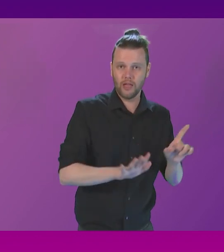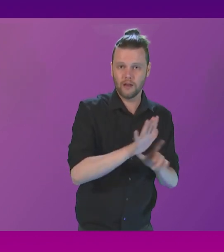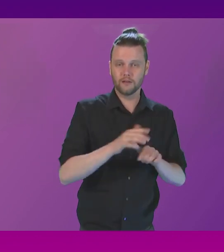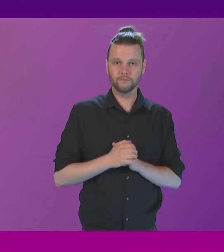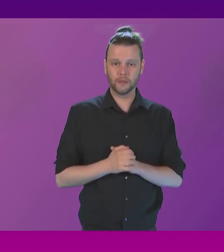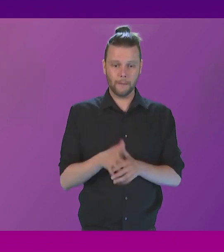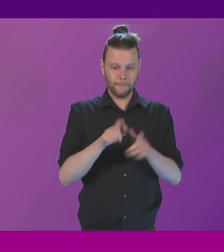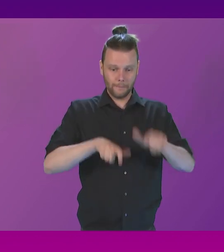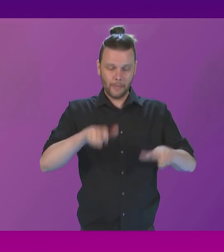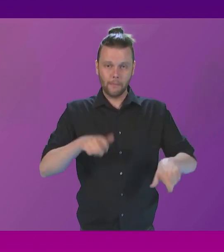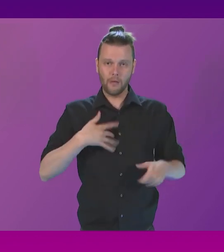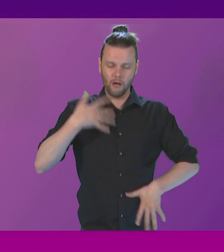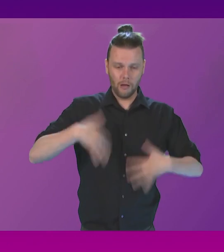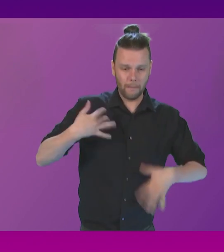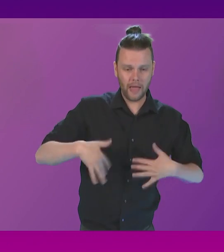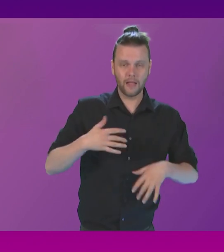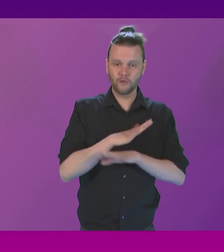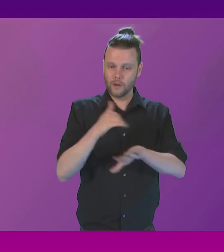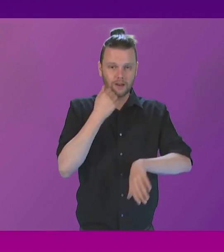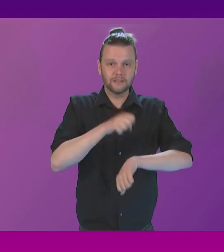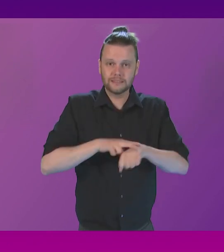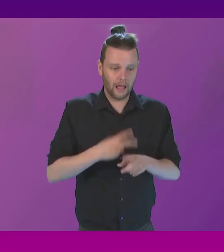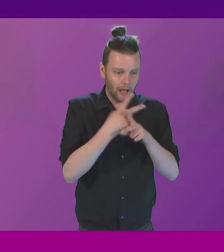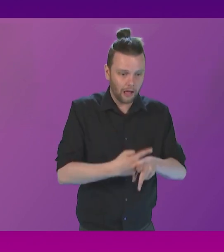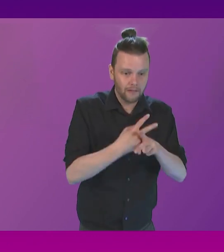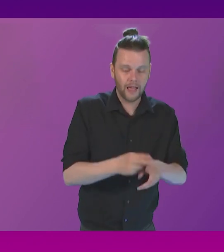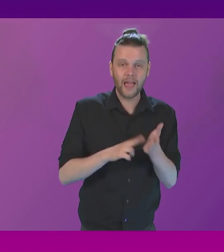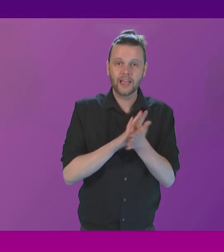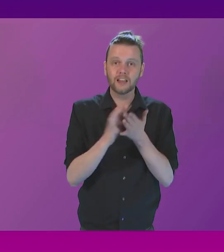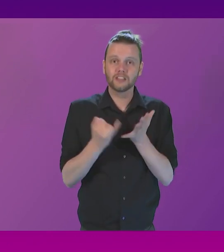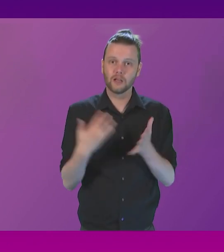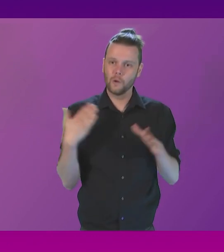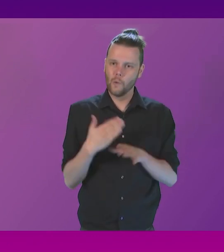wards are dangerously understaffed and NHS workers are pushed to breaking point.